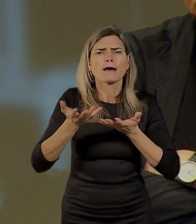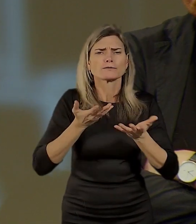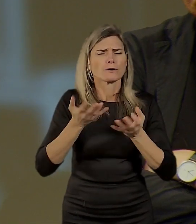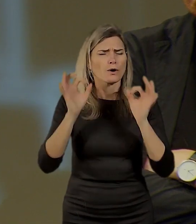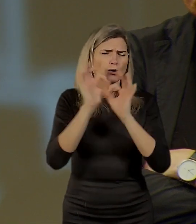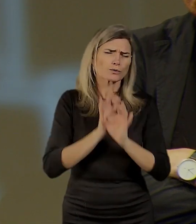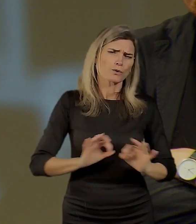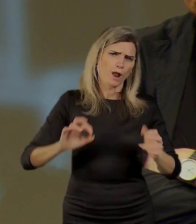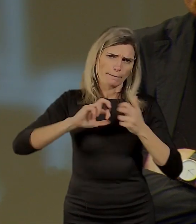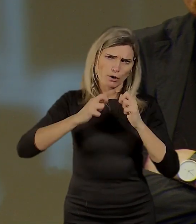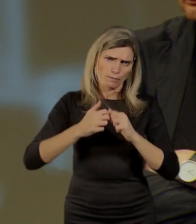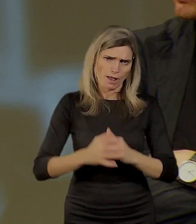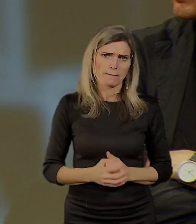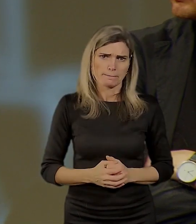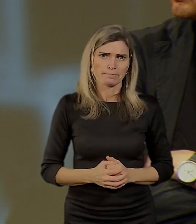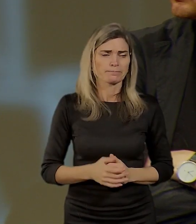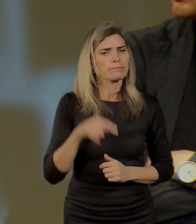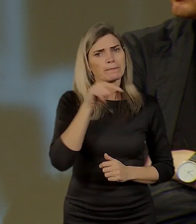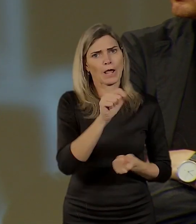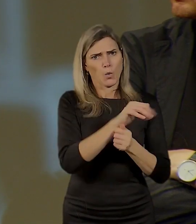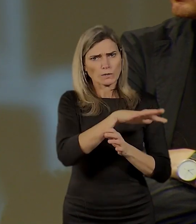that we somehow dimensioned the heights there.